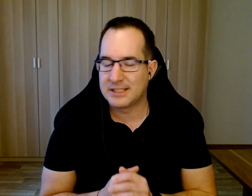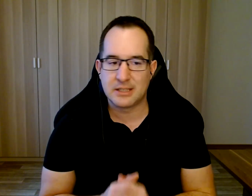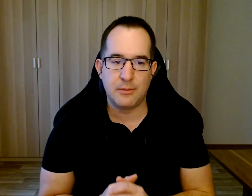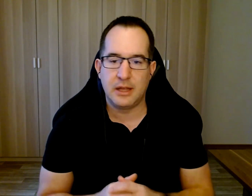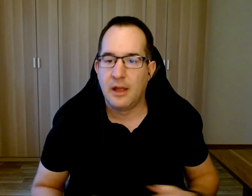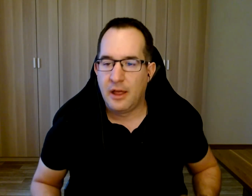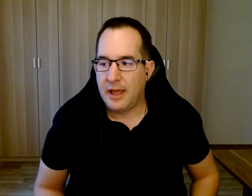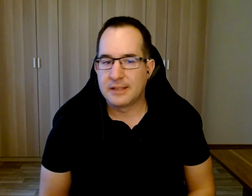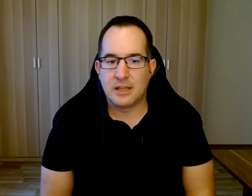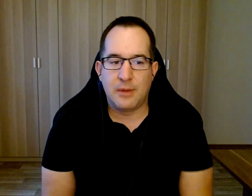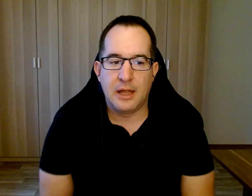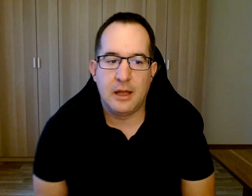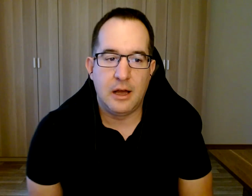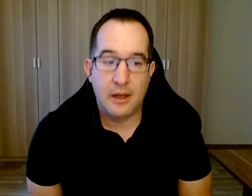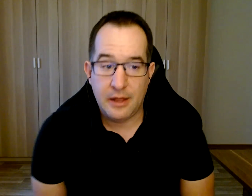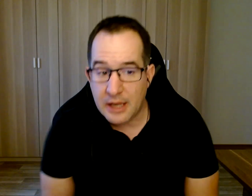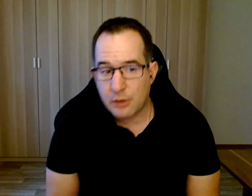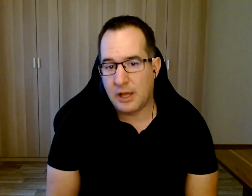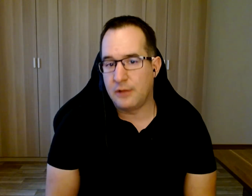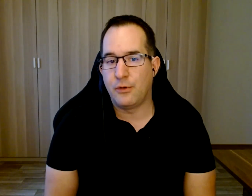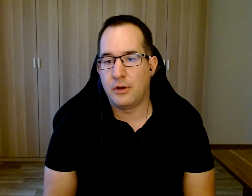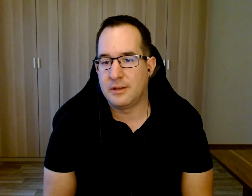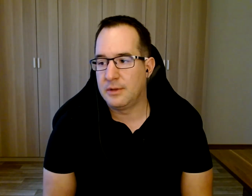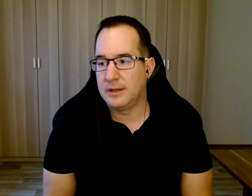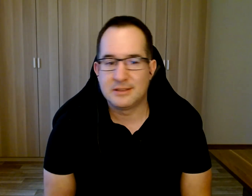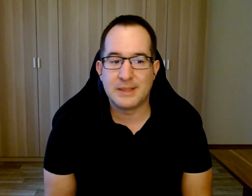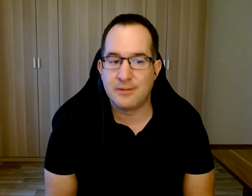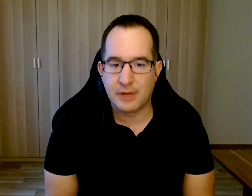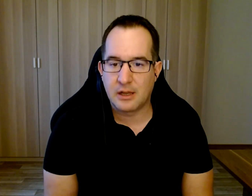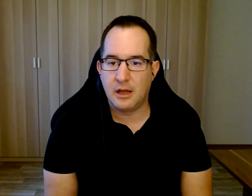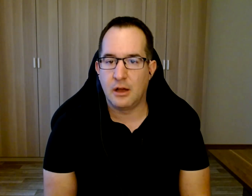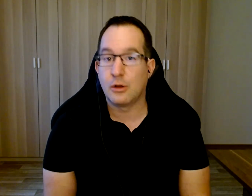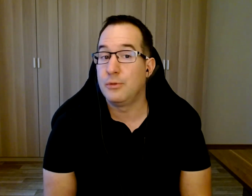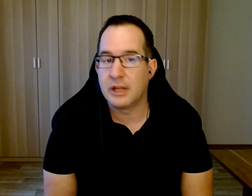extremely, extremely inaccurate for some specific communications.